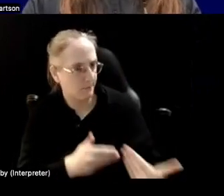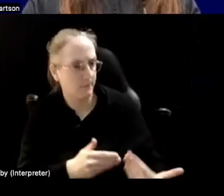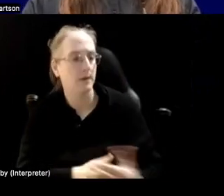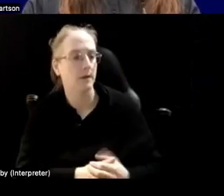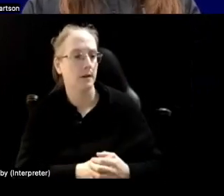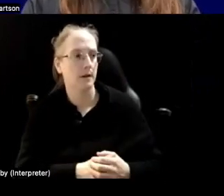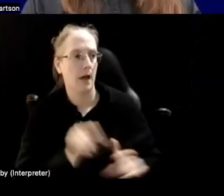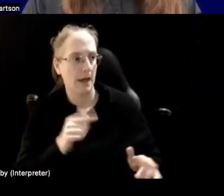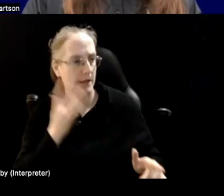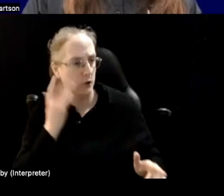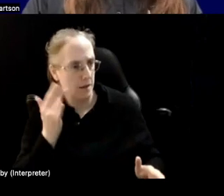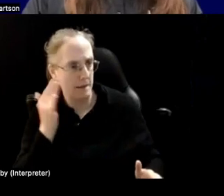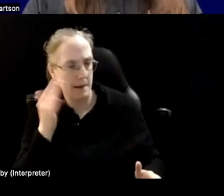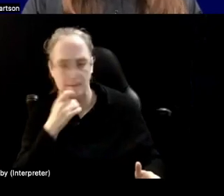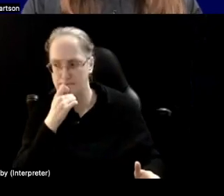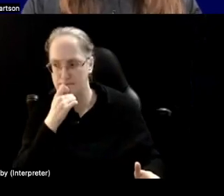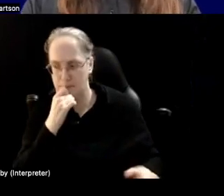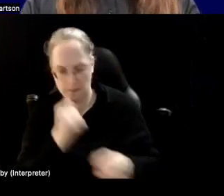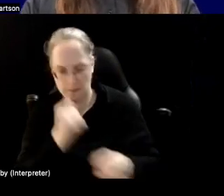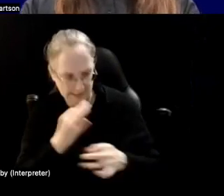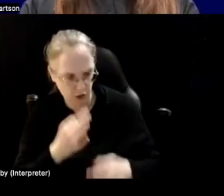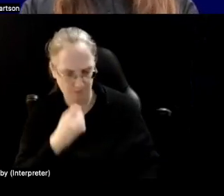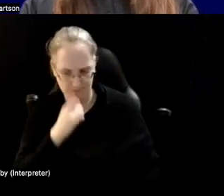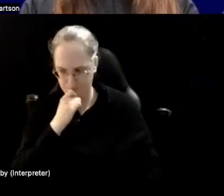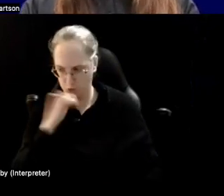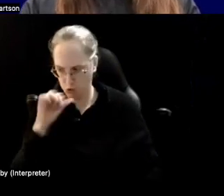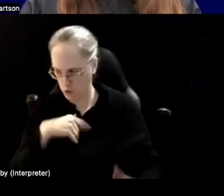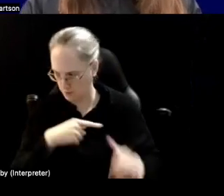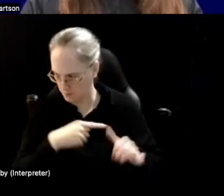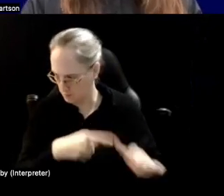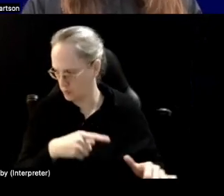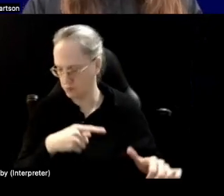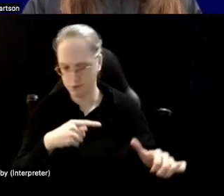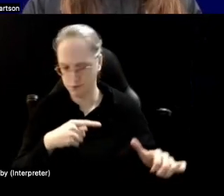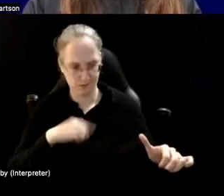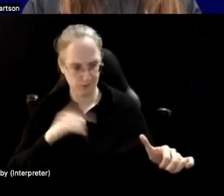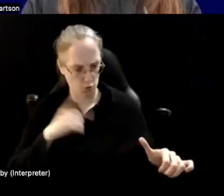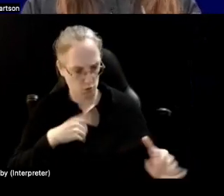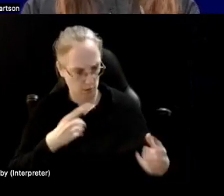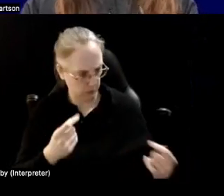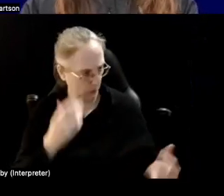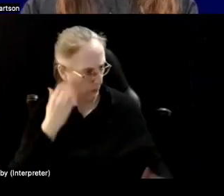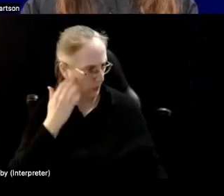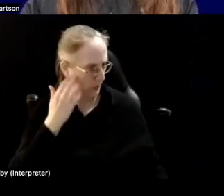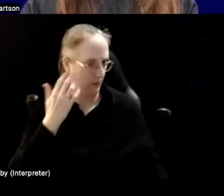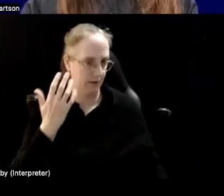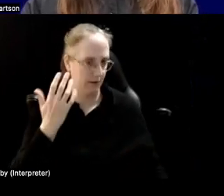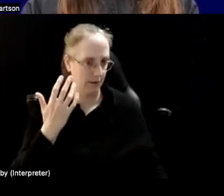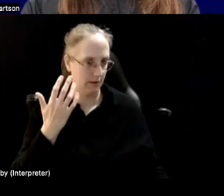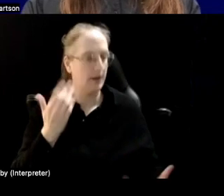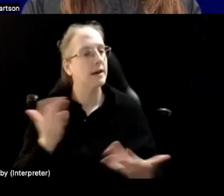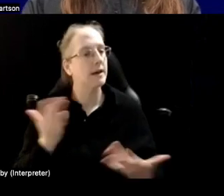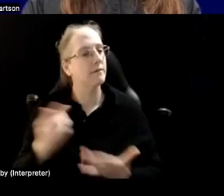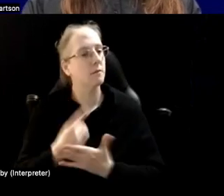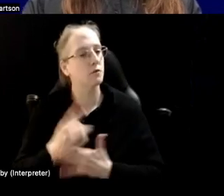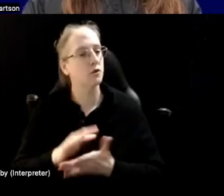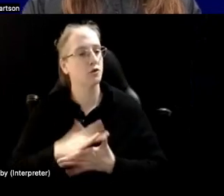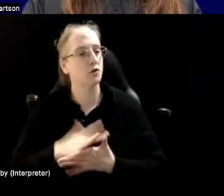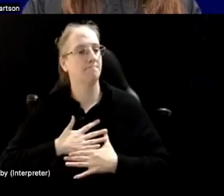going to respond to this? What am I going to do?". So, it gives them that space and that time to